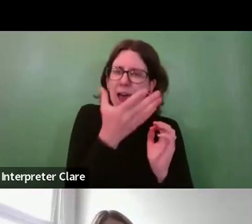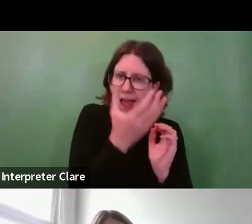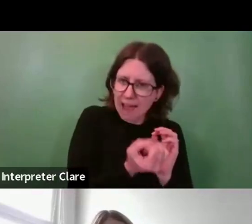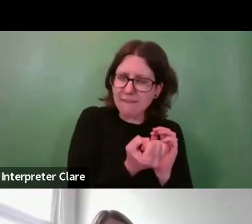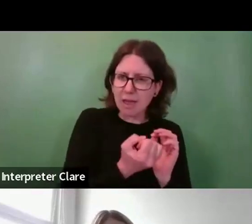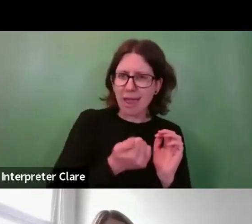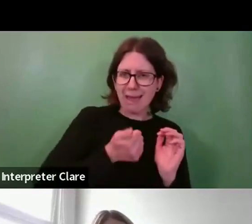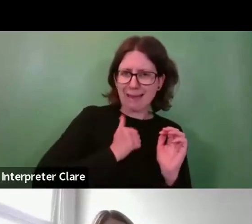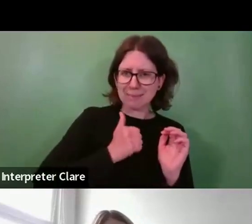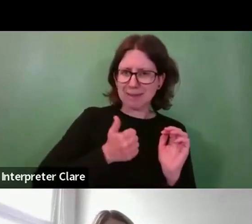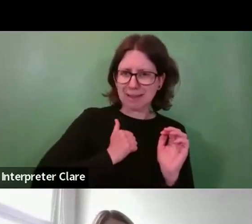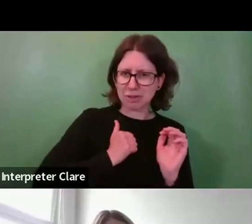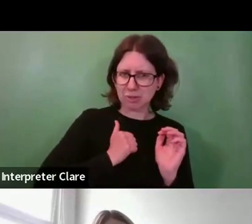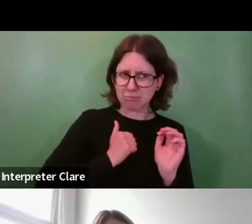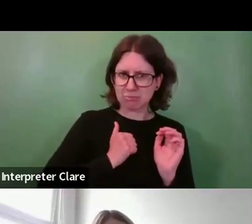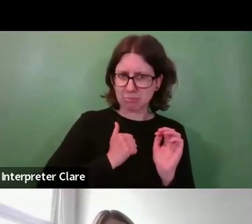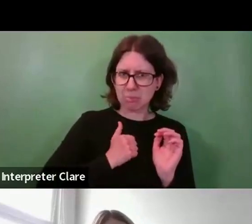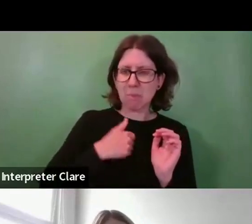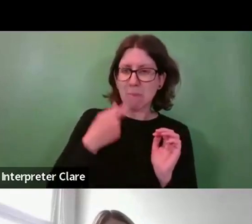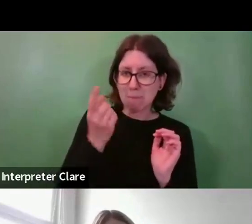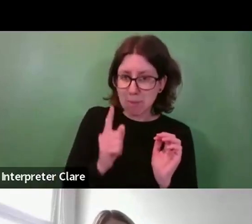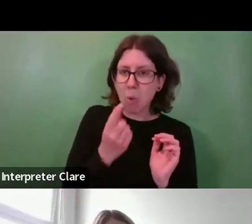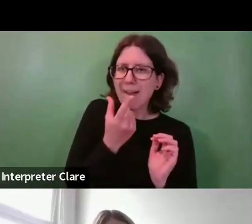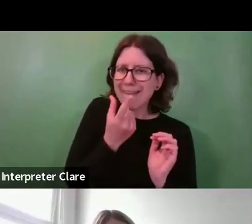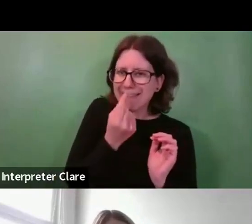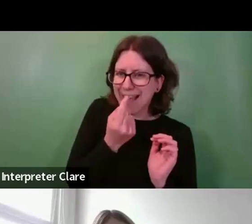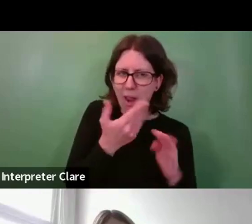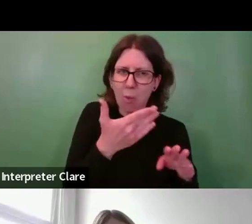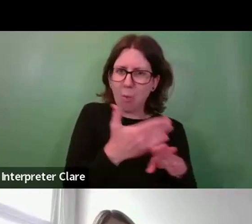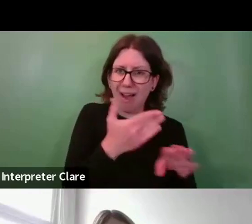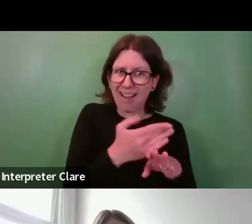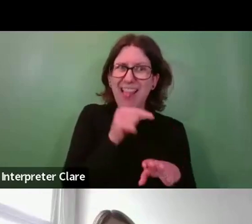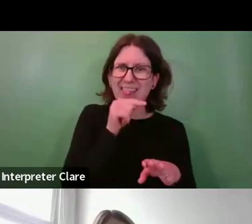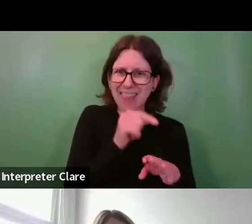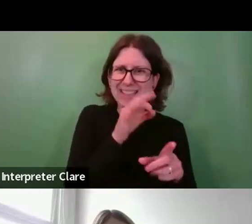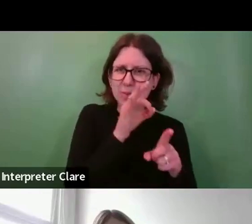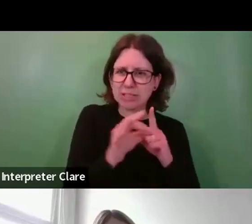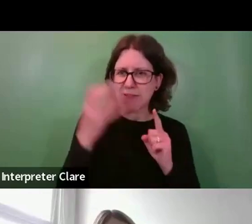the individuals will be able to work in that country. So